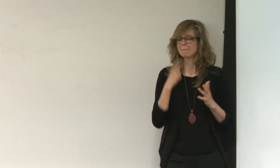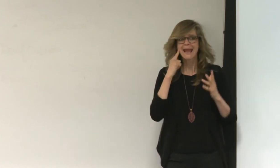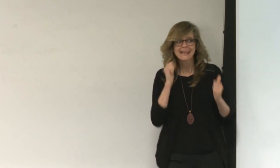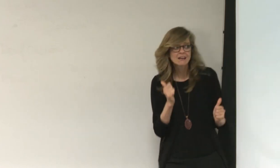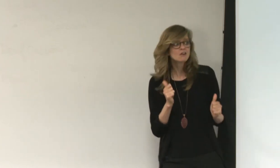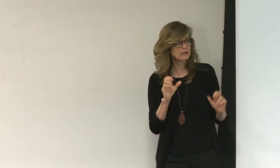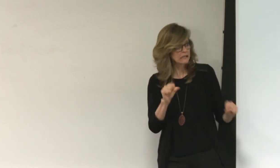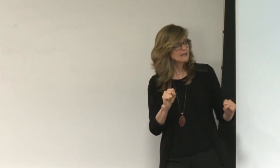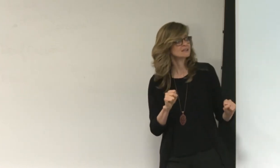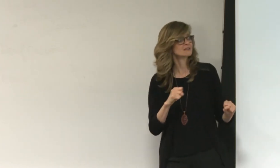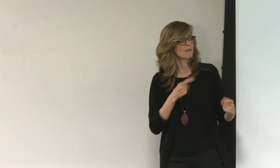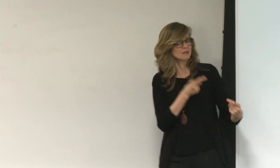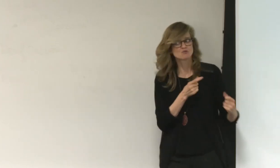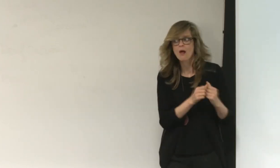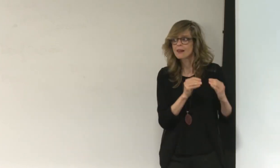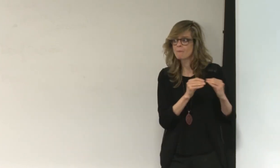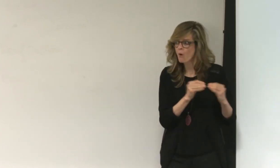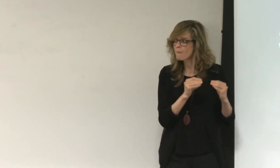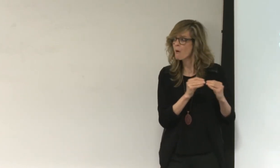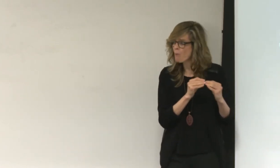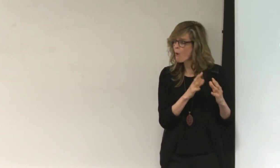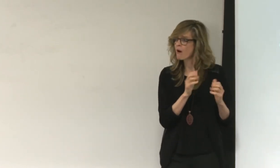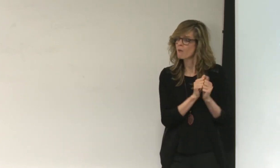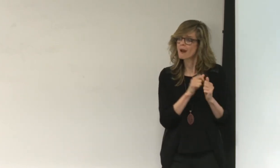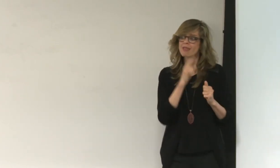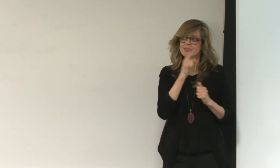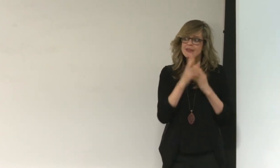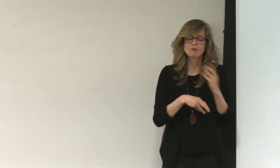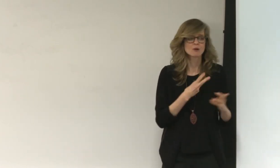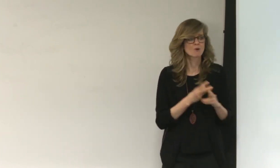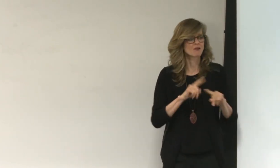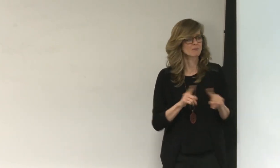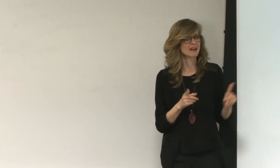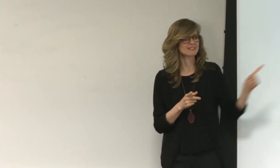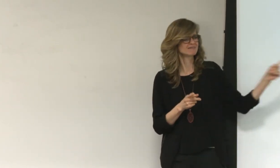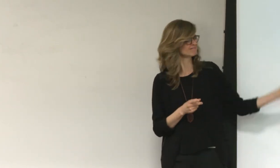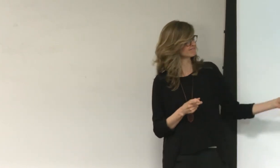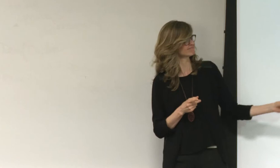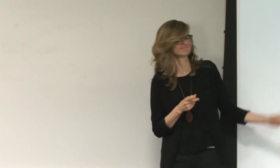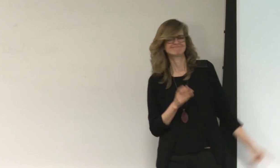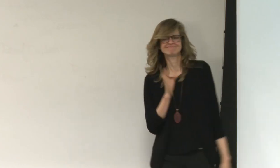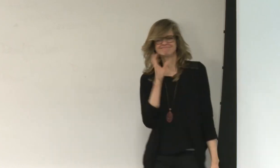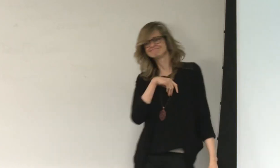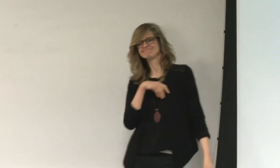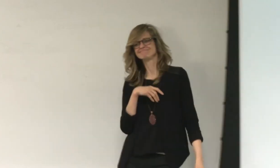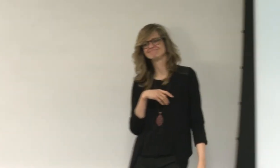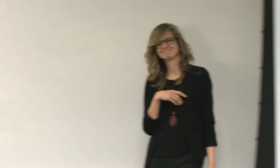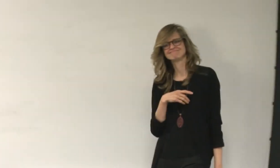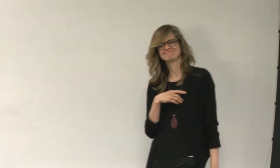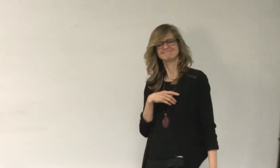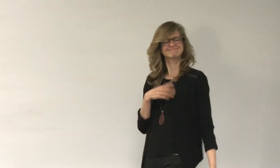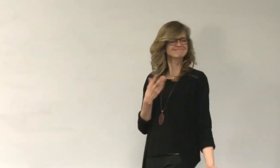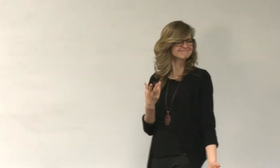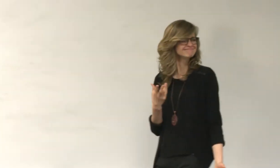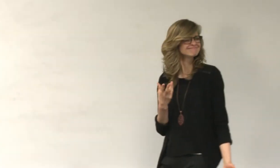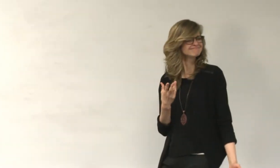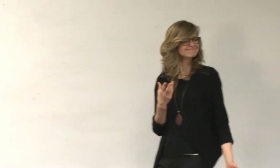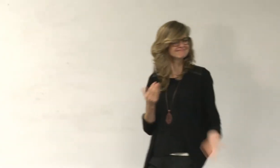YES, I HAD A HEARING LOSS, AND I DEALT A LOT WITH THE HEARING WORLD AND WAS BECOMING FRUSTRATED WITH IT, BUT